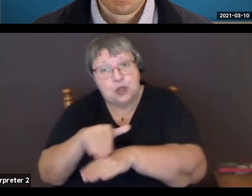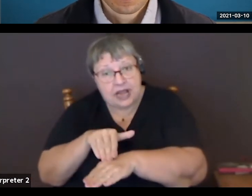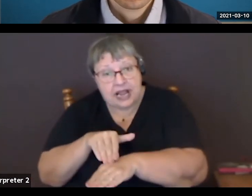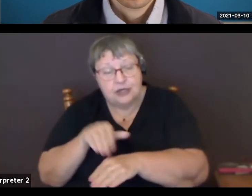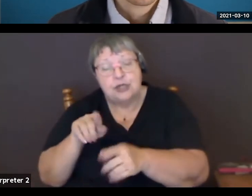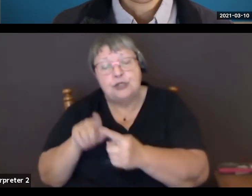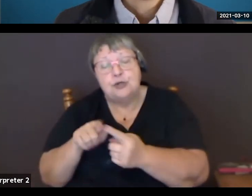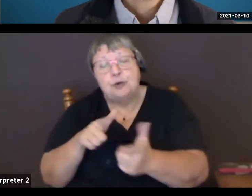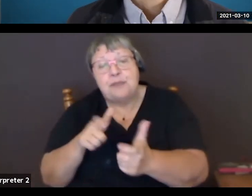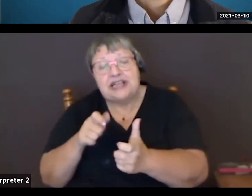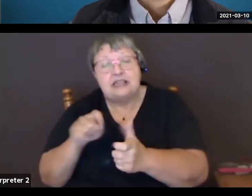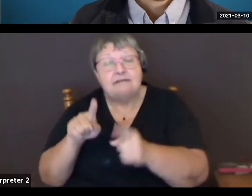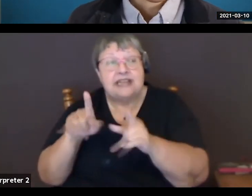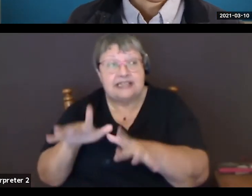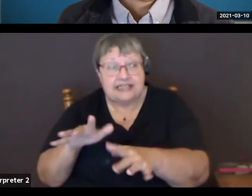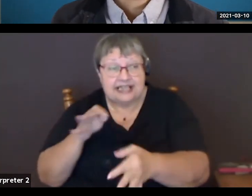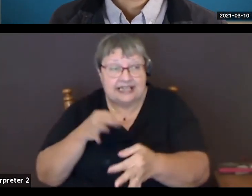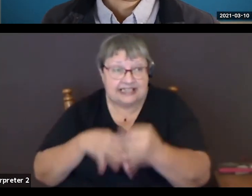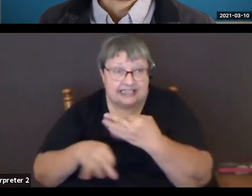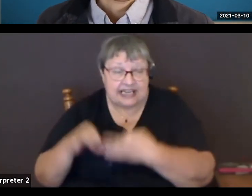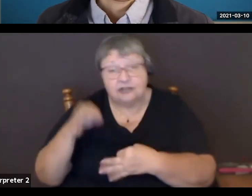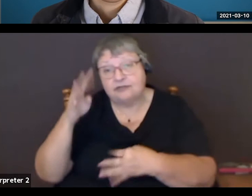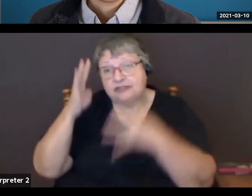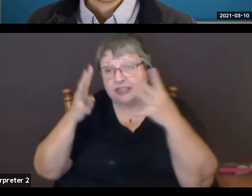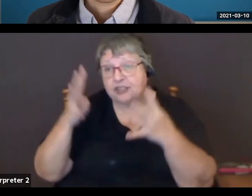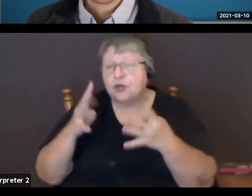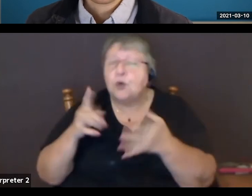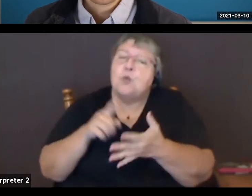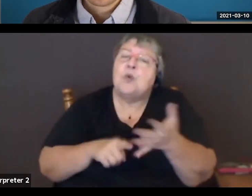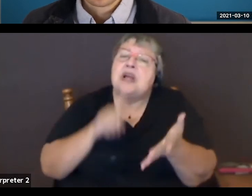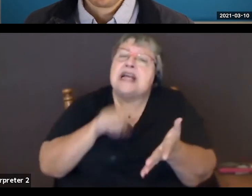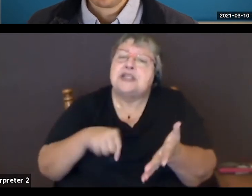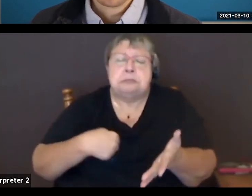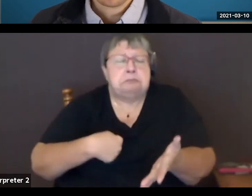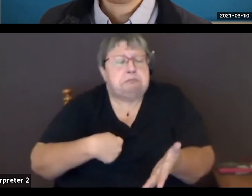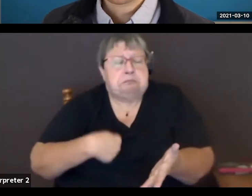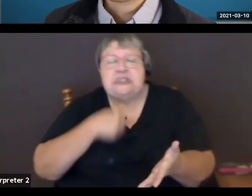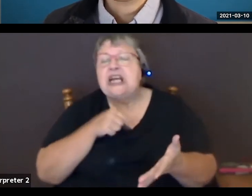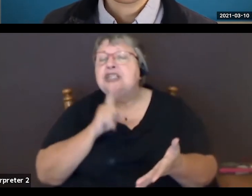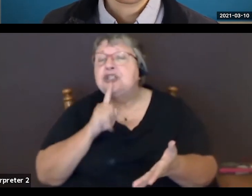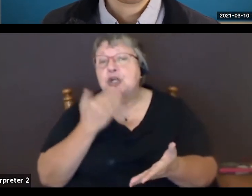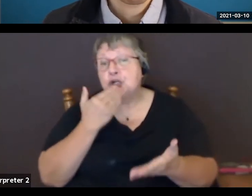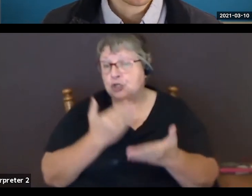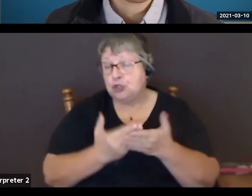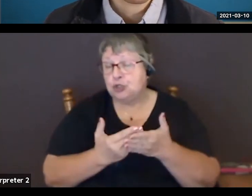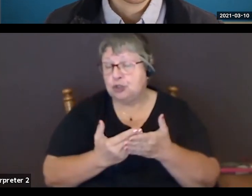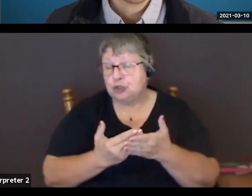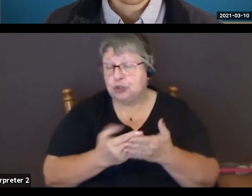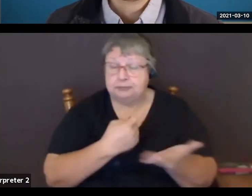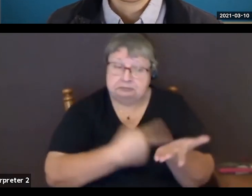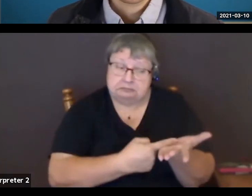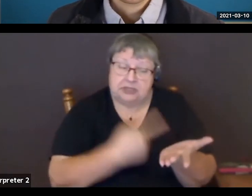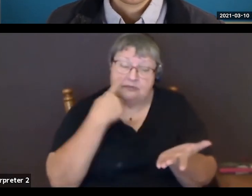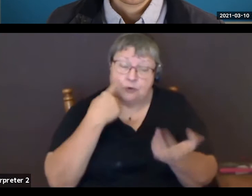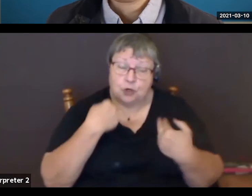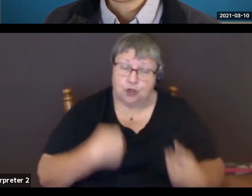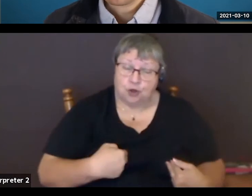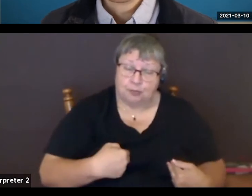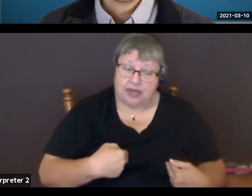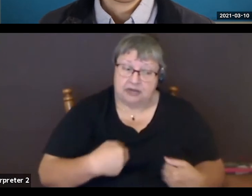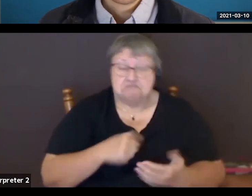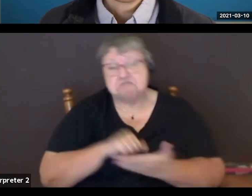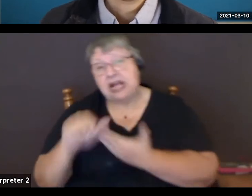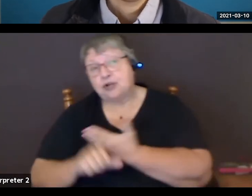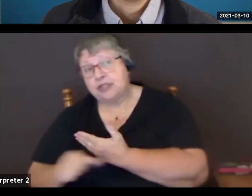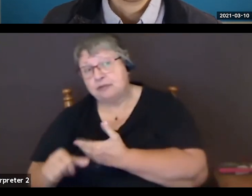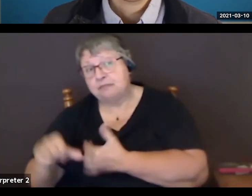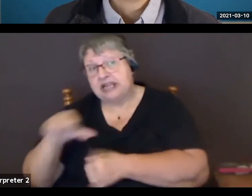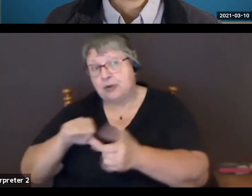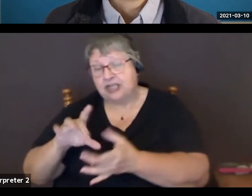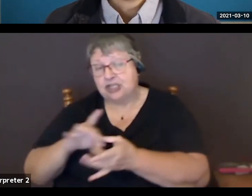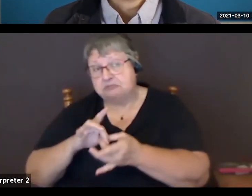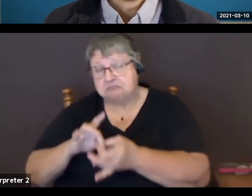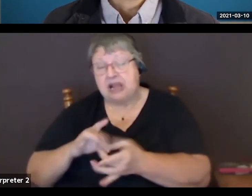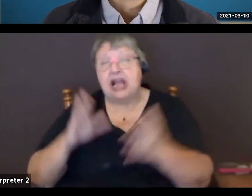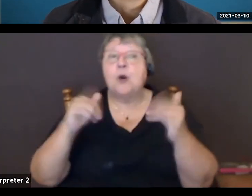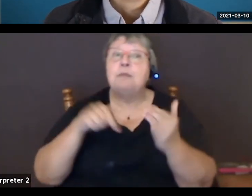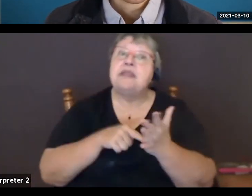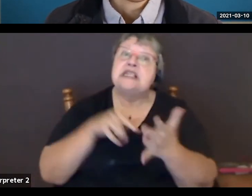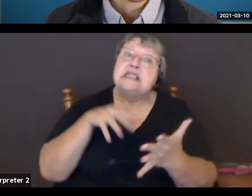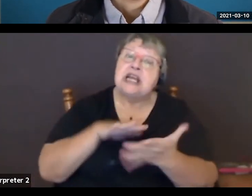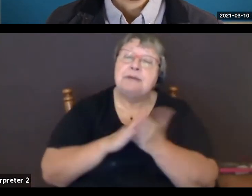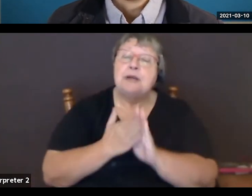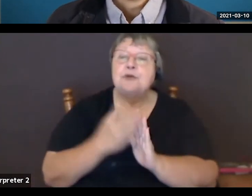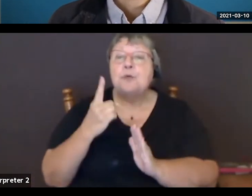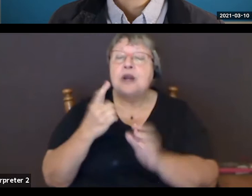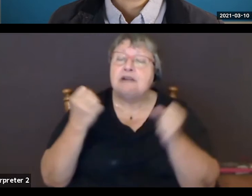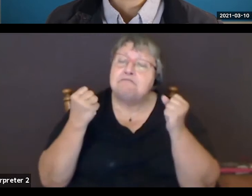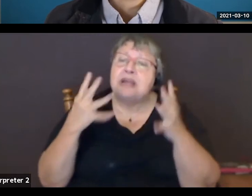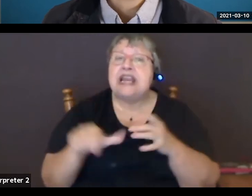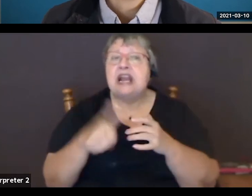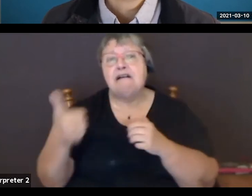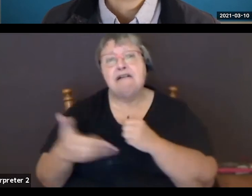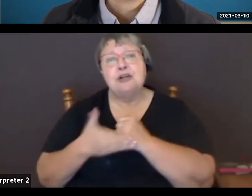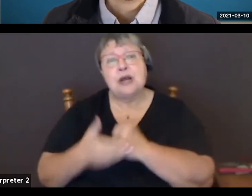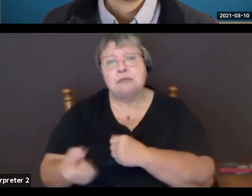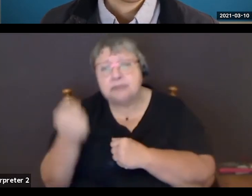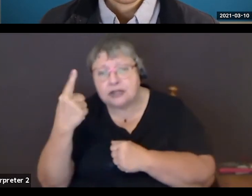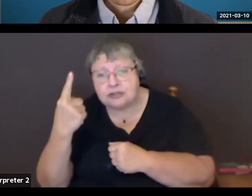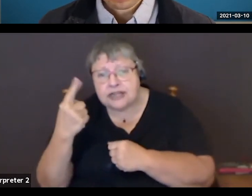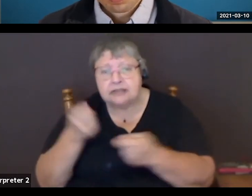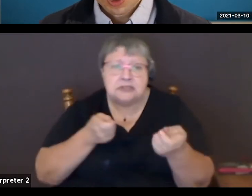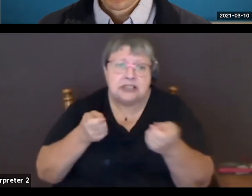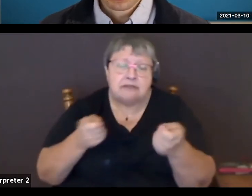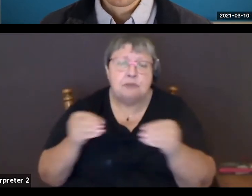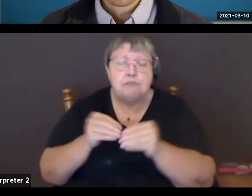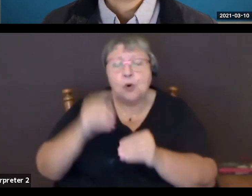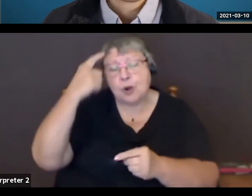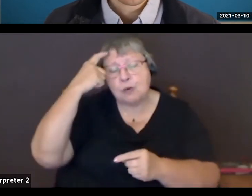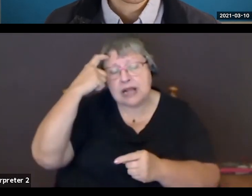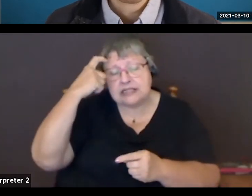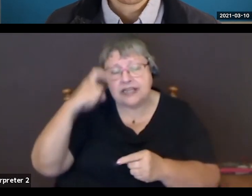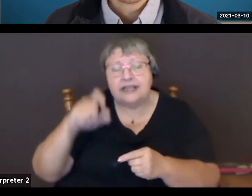So what's the answer. I'm actually not sure there's a good case to be made for the predictability of human algorithm interaction. and I hope to study I just shared becomes one of many others to help understand and govern more wisely algorithms are produced